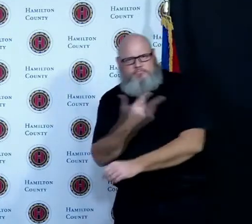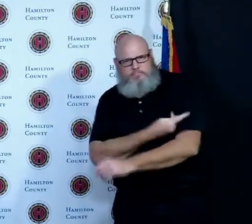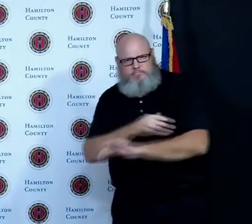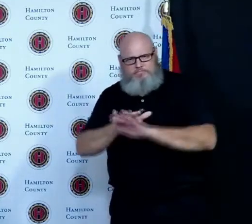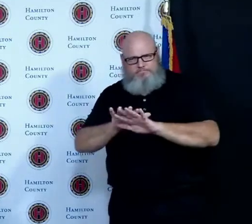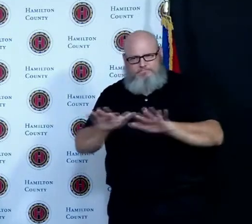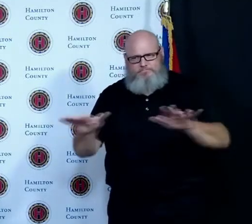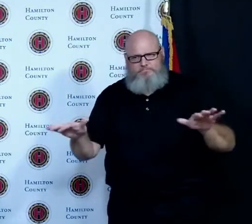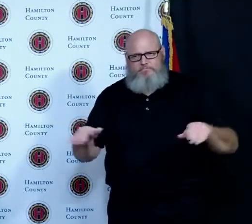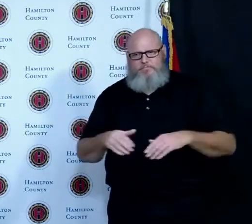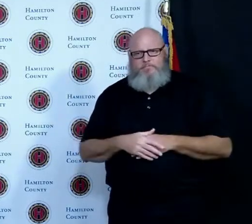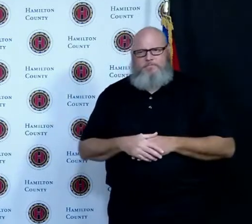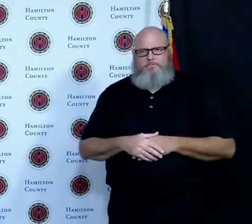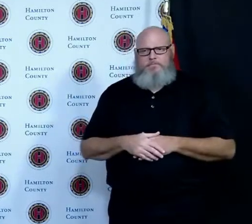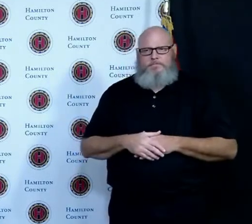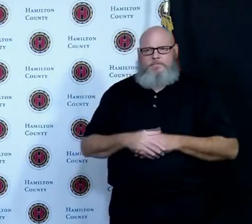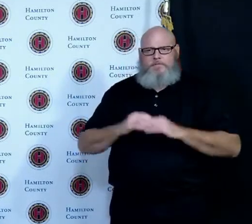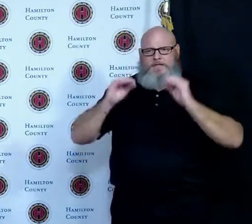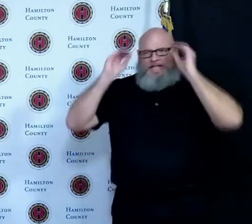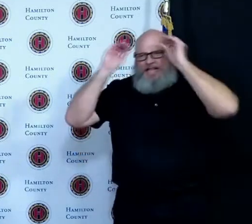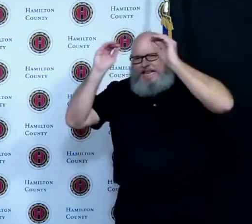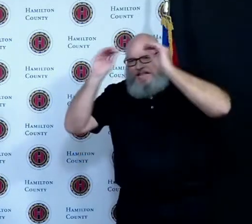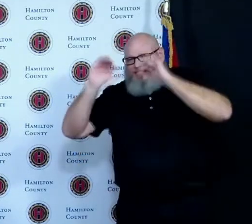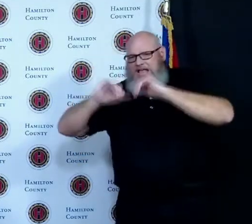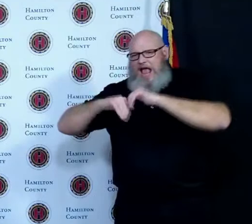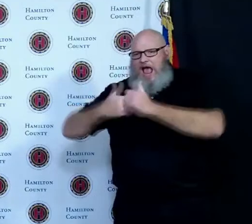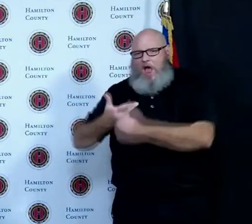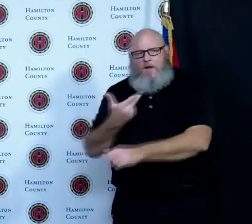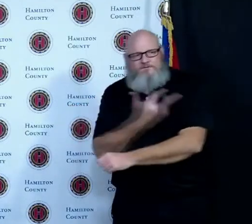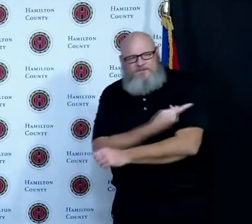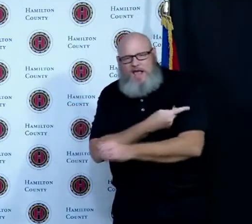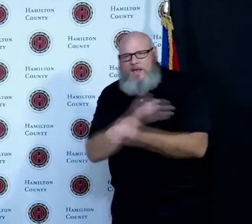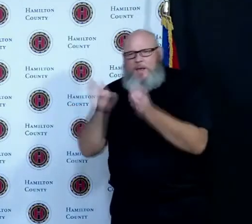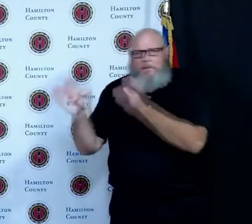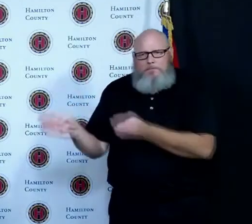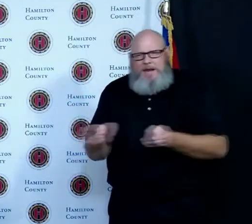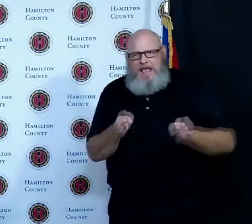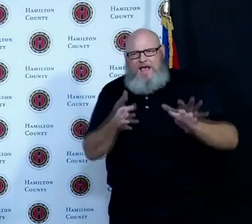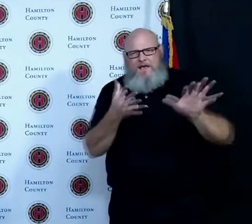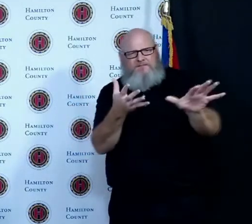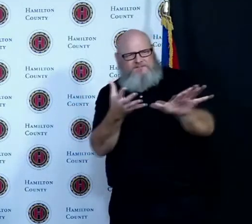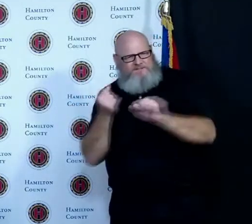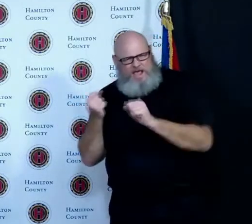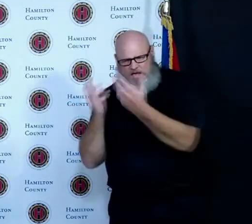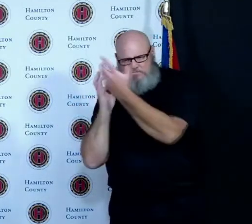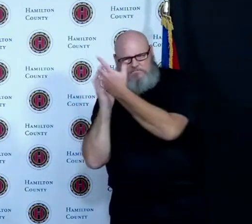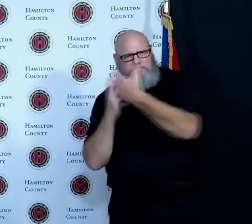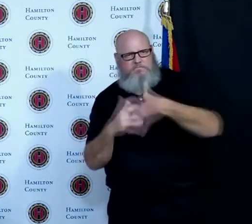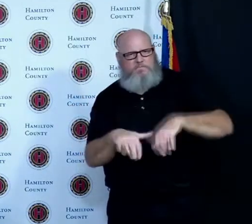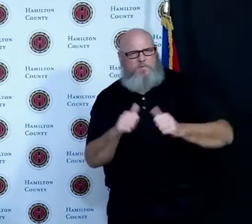and they got it done they got it done very quickly what kind of plans do we have to not take 40 years